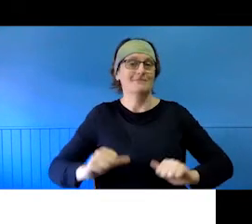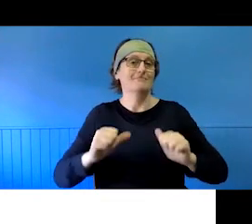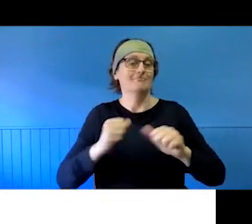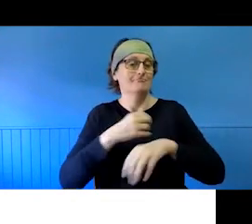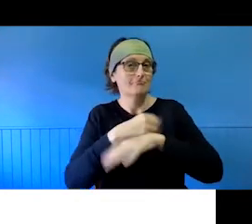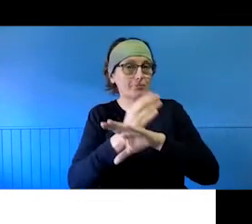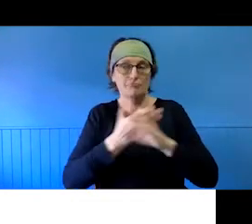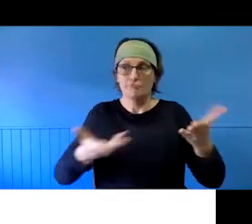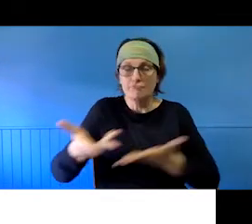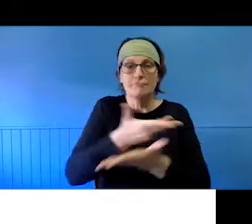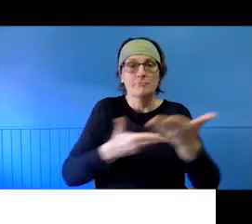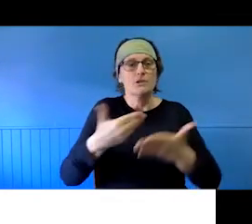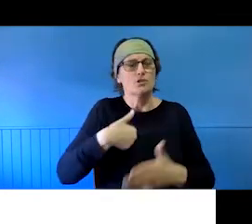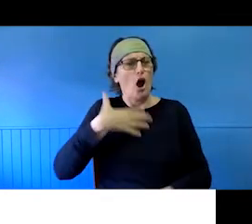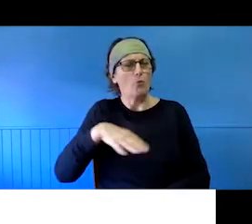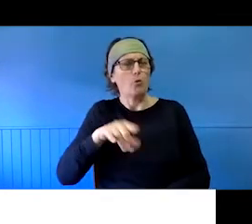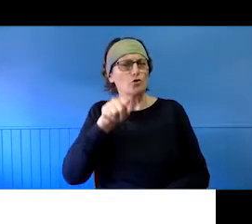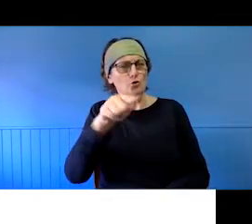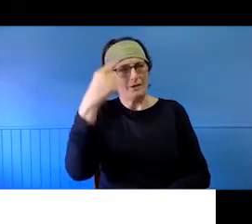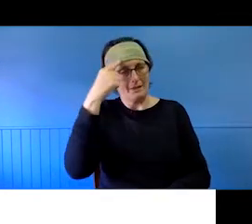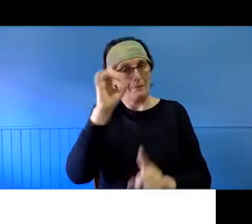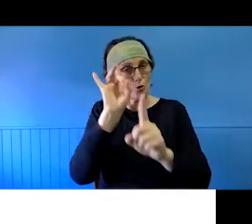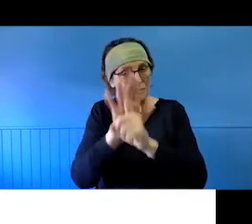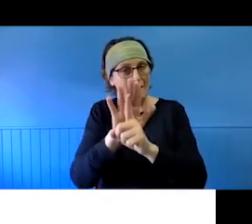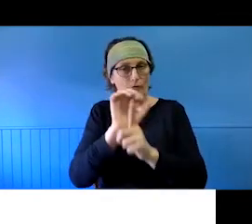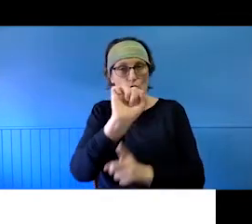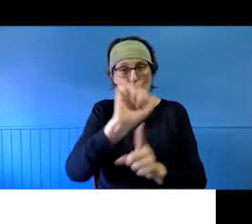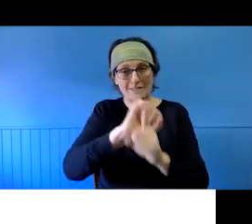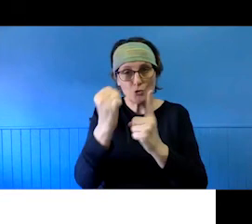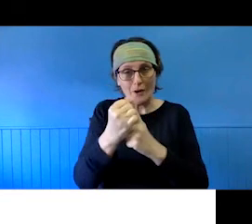you know, personalise it for your context. A couple of the questions